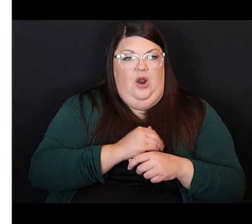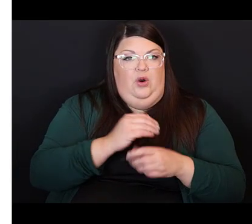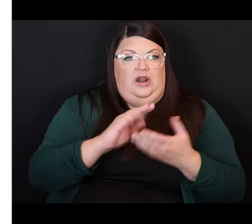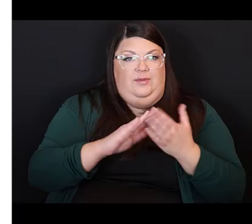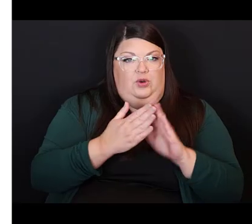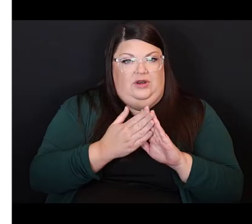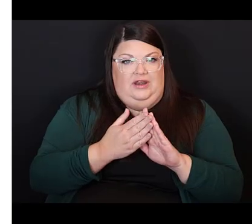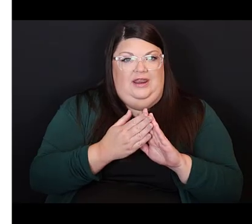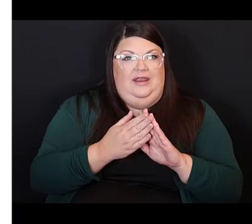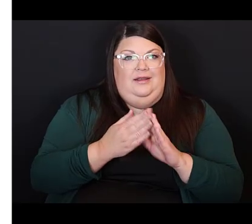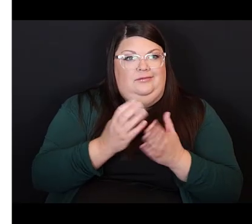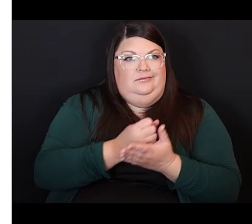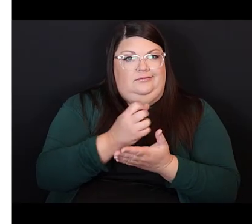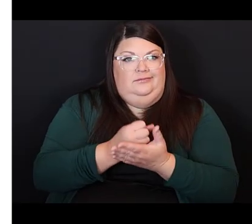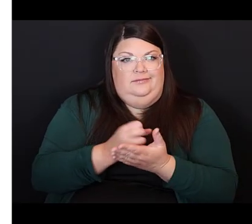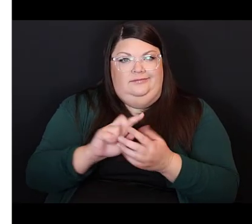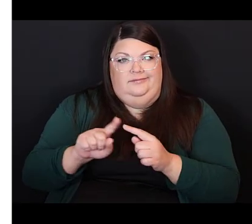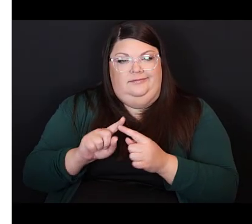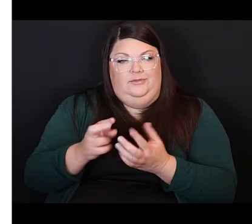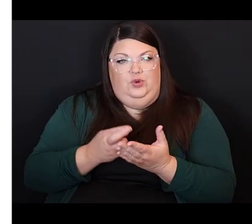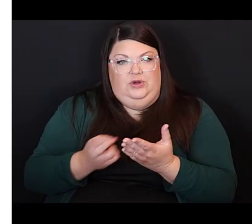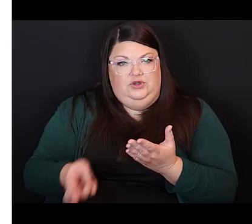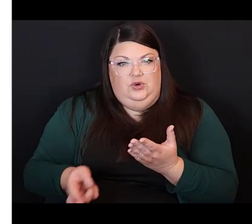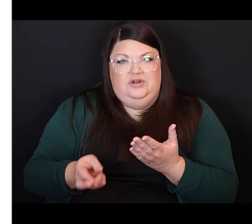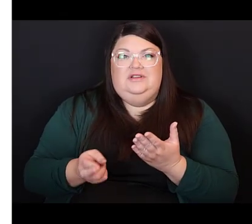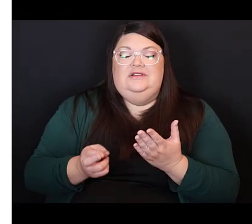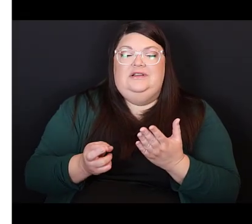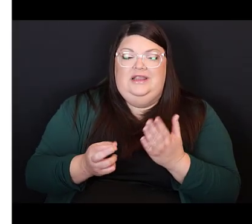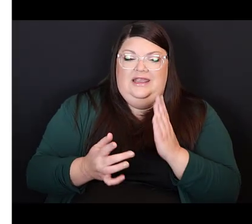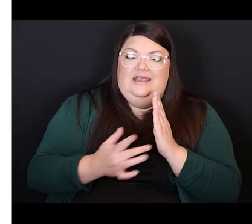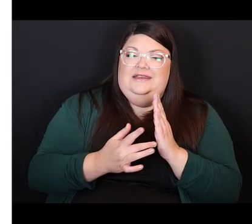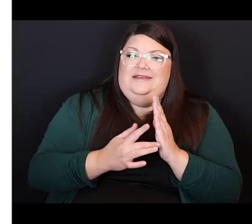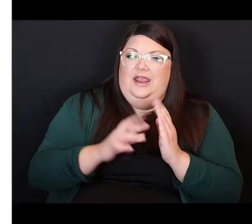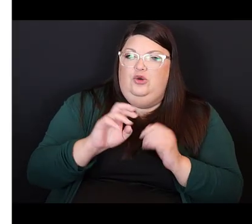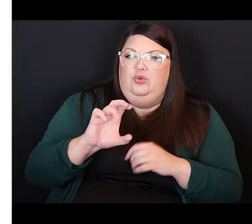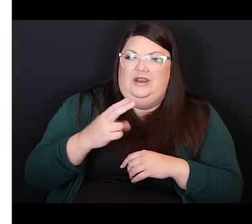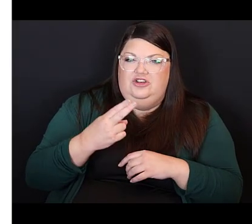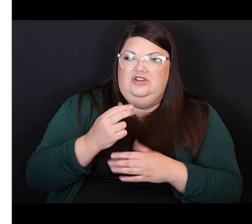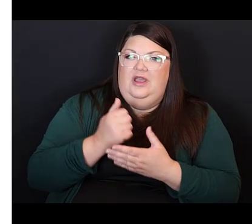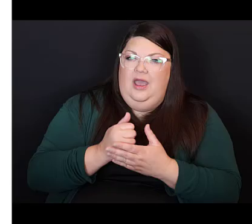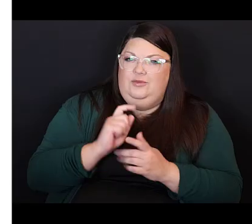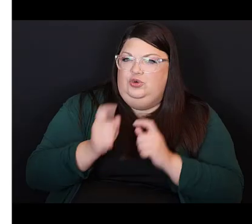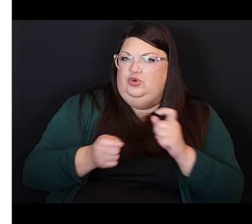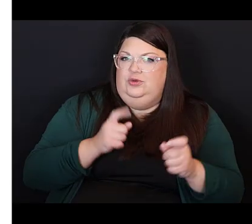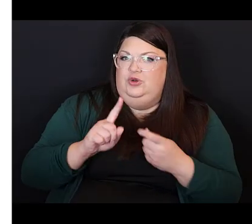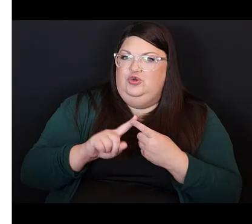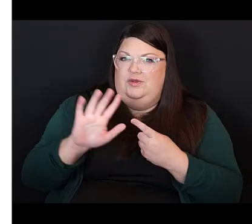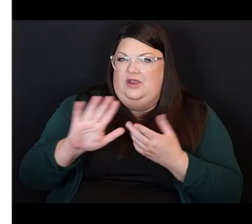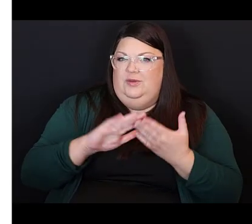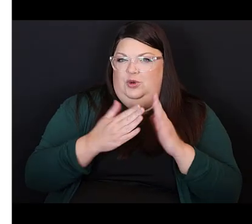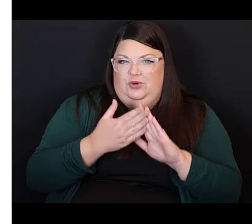TechReach helps underserved populations thrive and contribute to their communities.